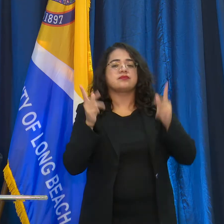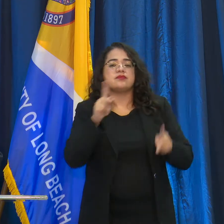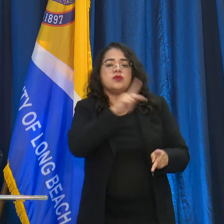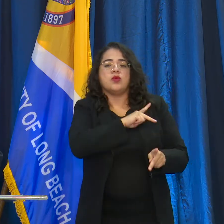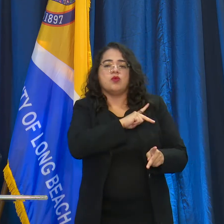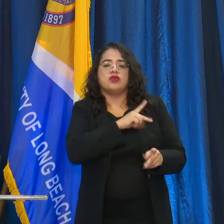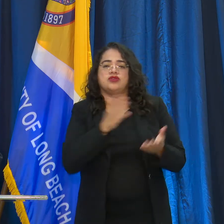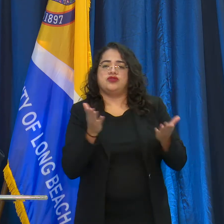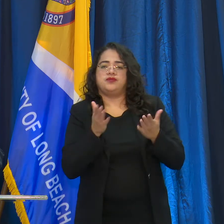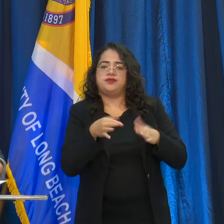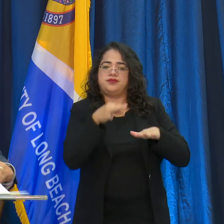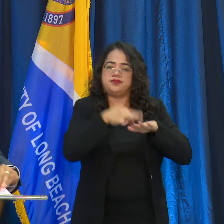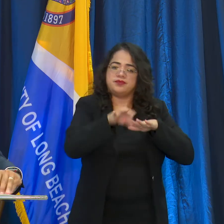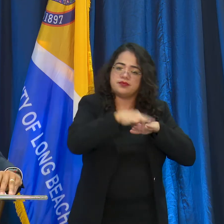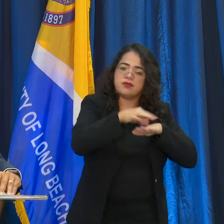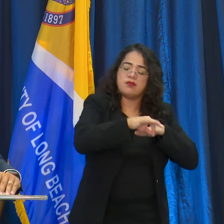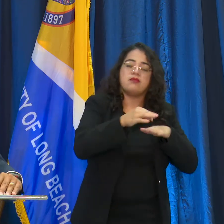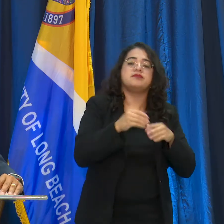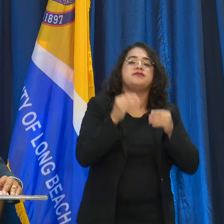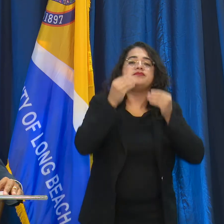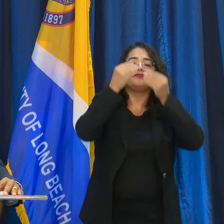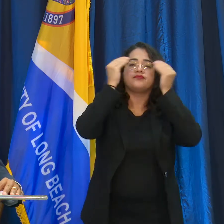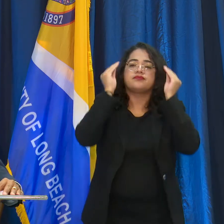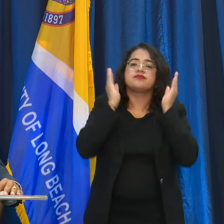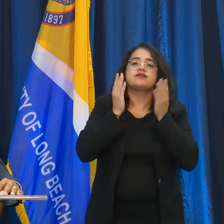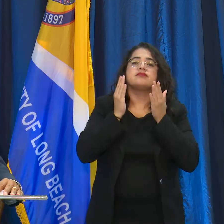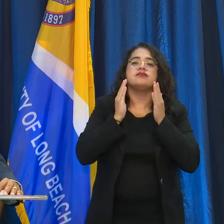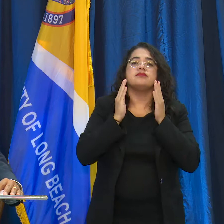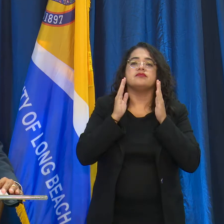including nail salons, esthetician work, cosmetology services,